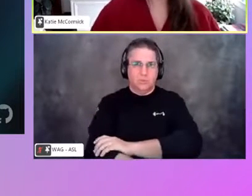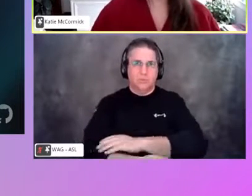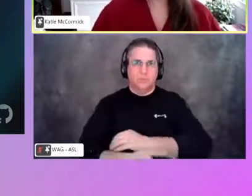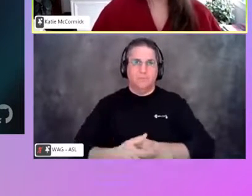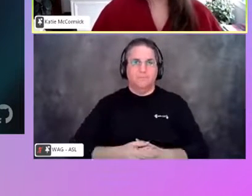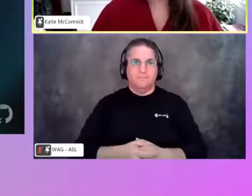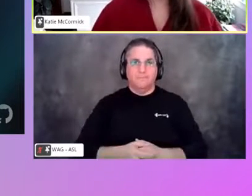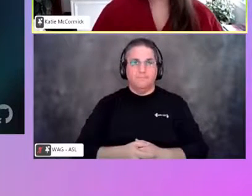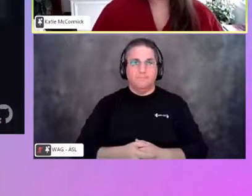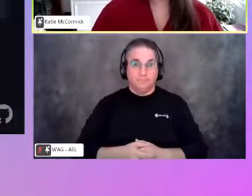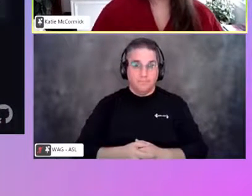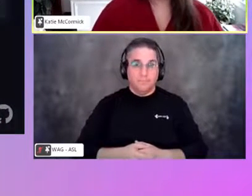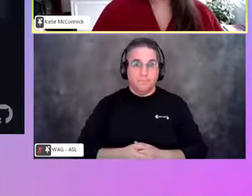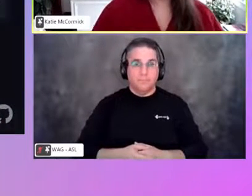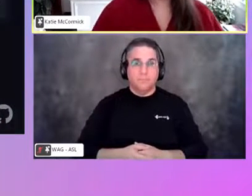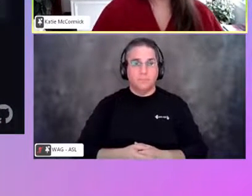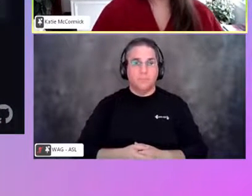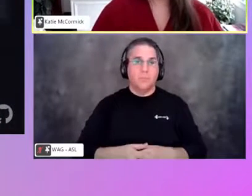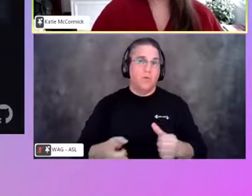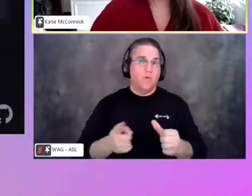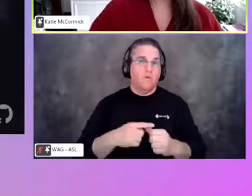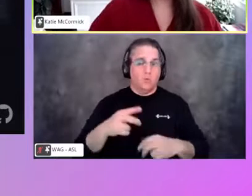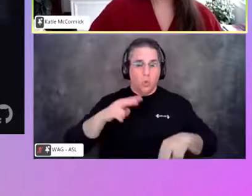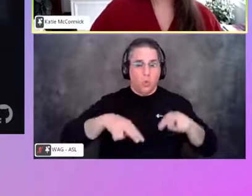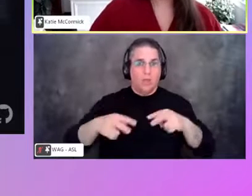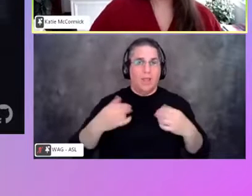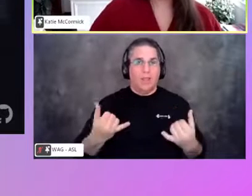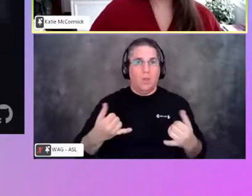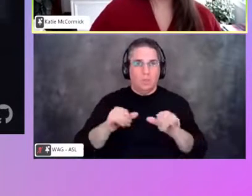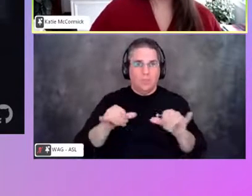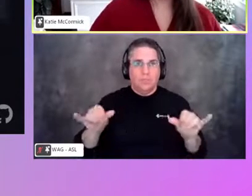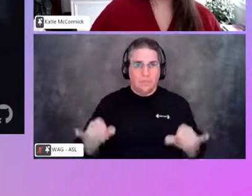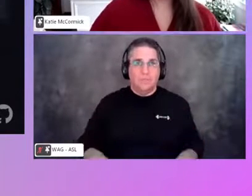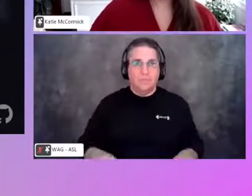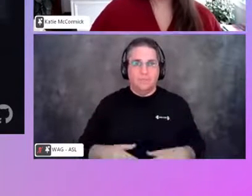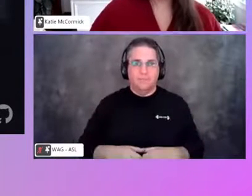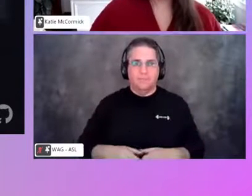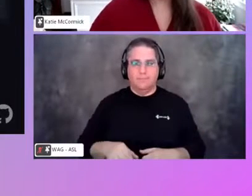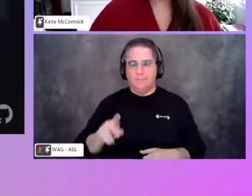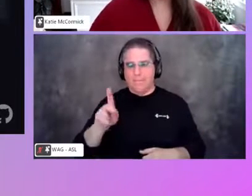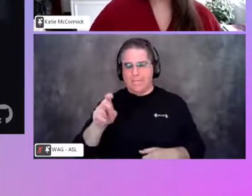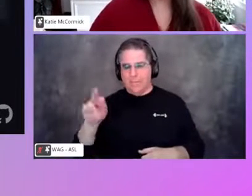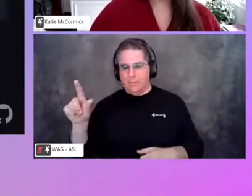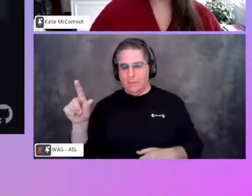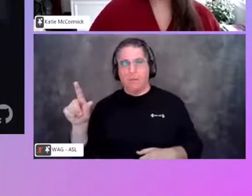what did we have available that we could use already? To